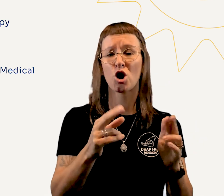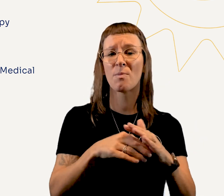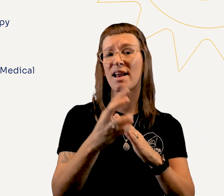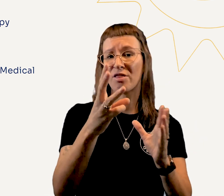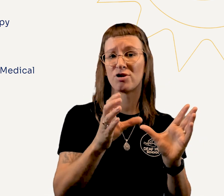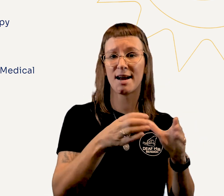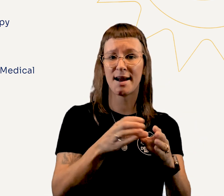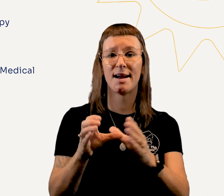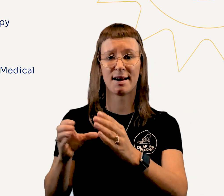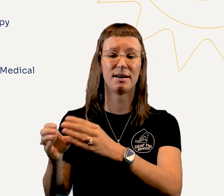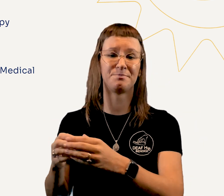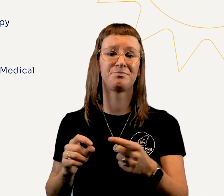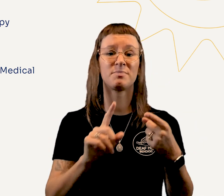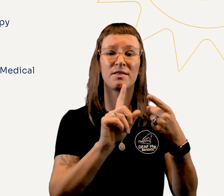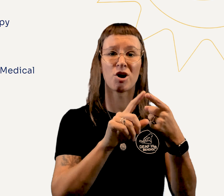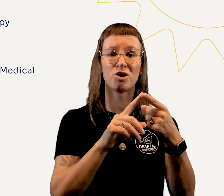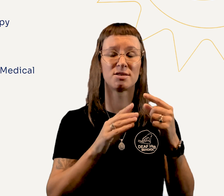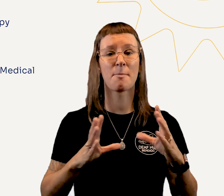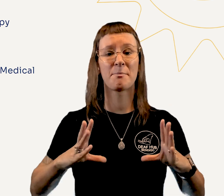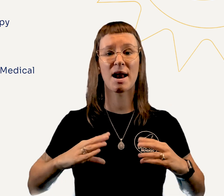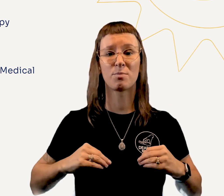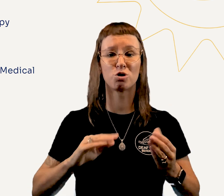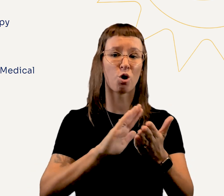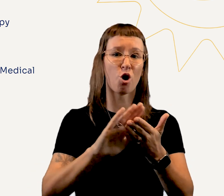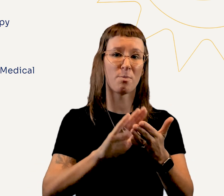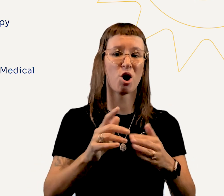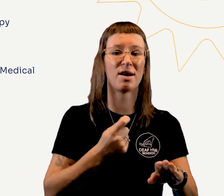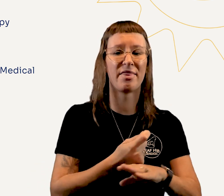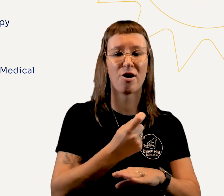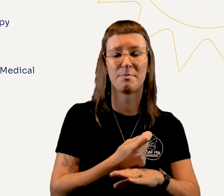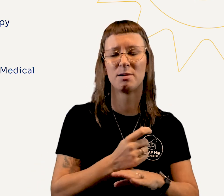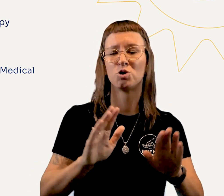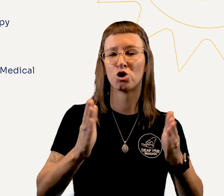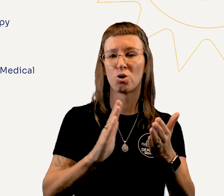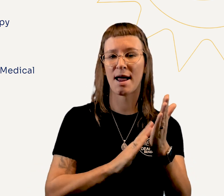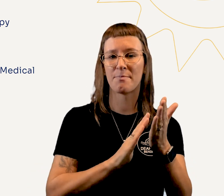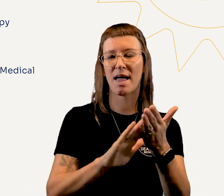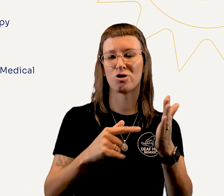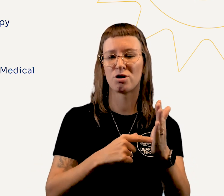The treatments available are often talked about under 3 groups. These are: Menopausal hormone therapy,